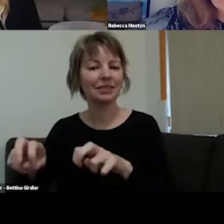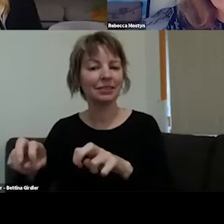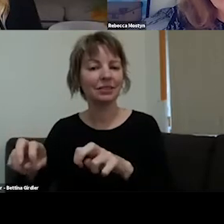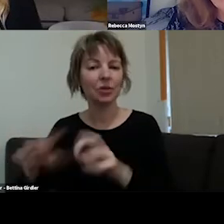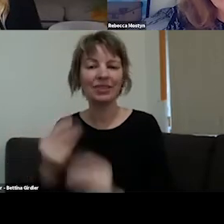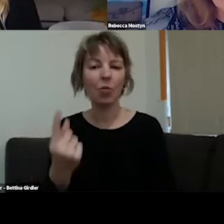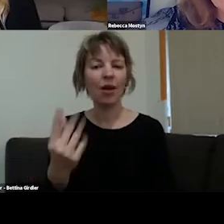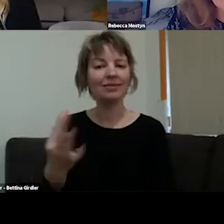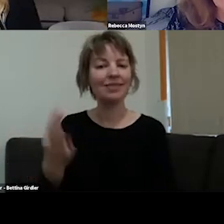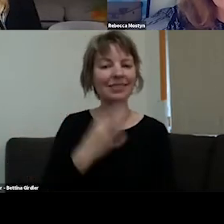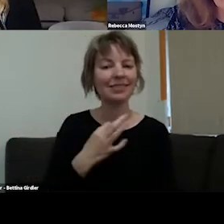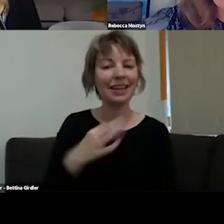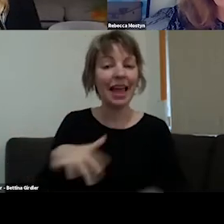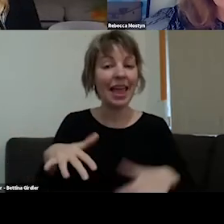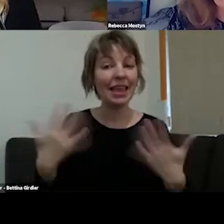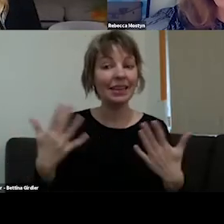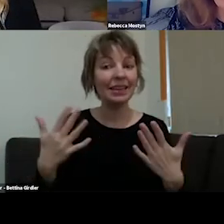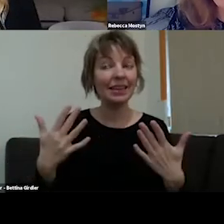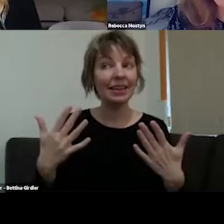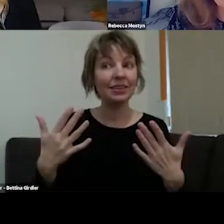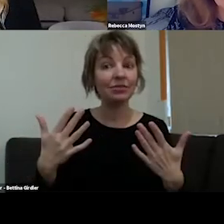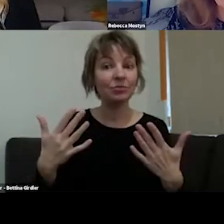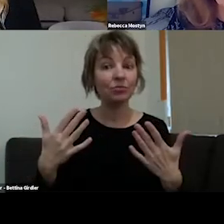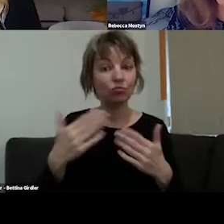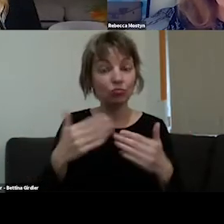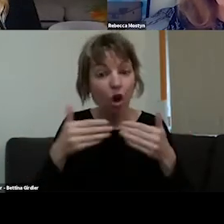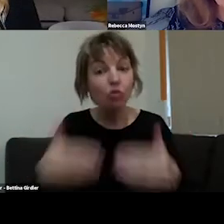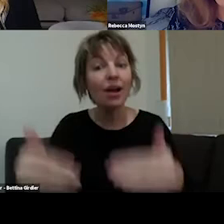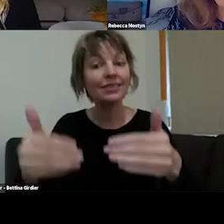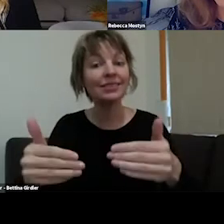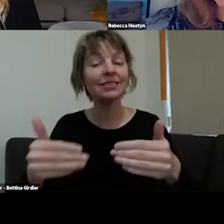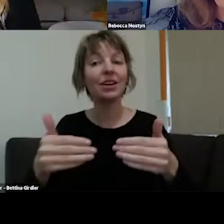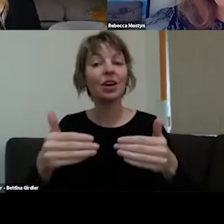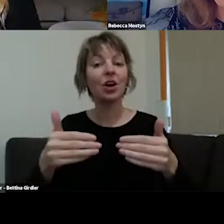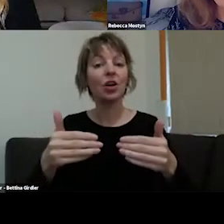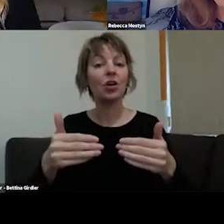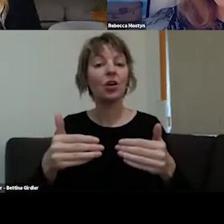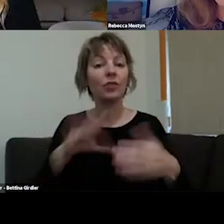nationally to implement the arts and culture for health and wellbeing among the primary and community health spaces?